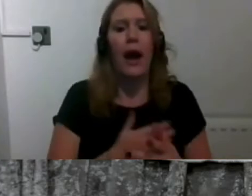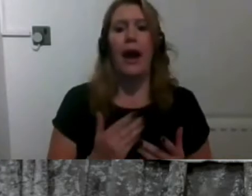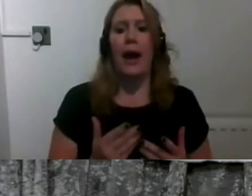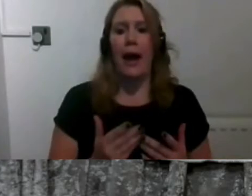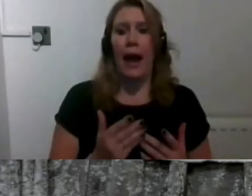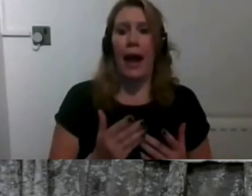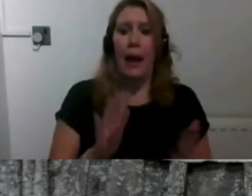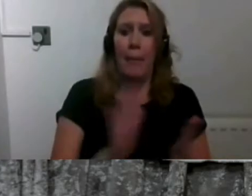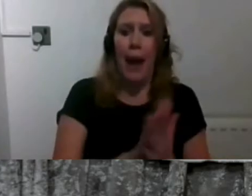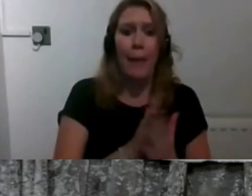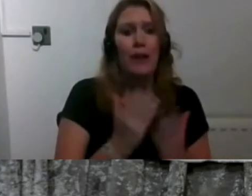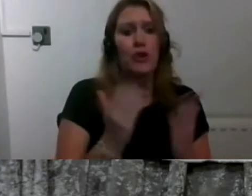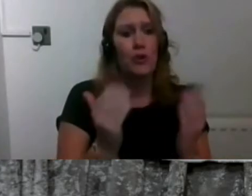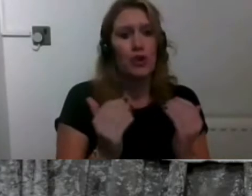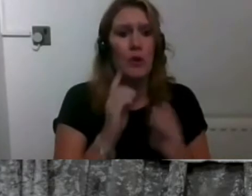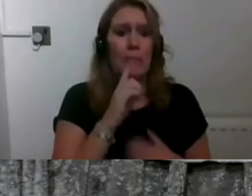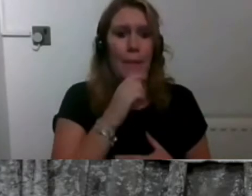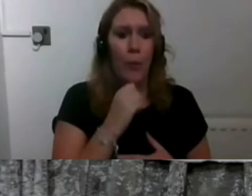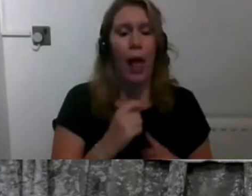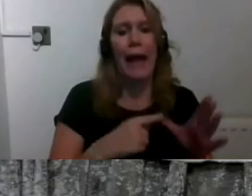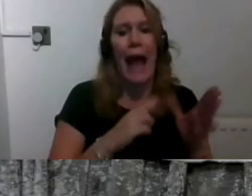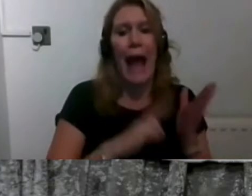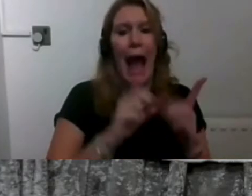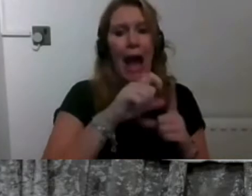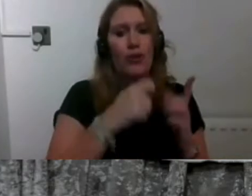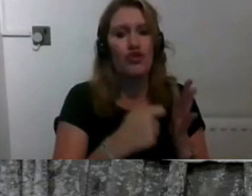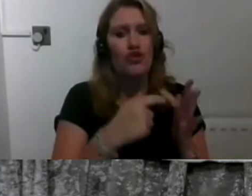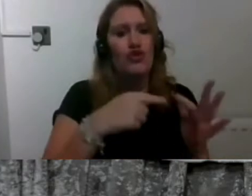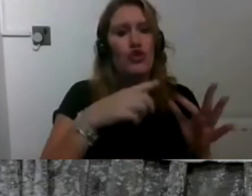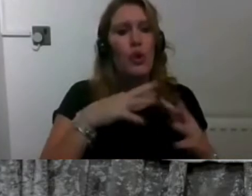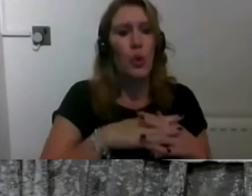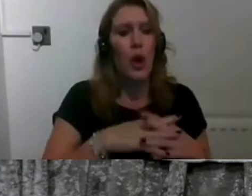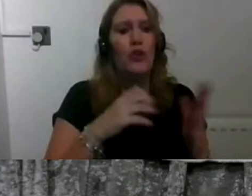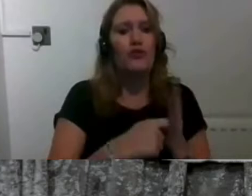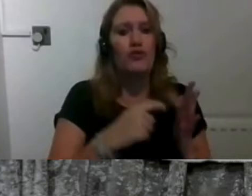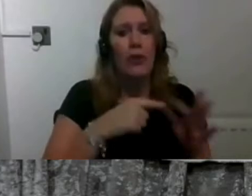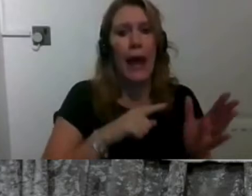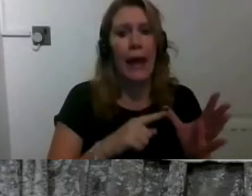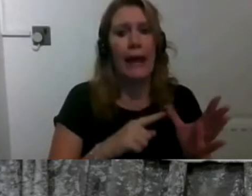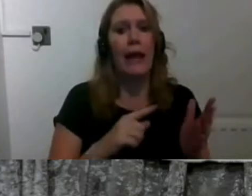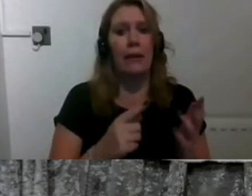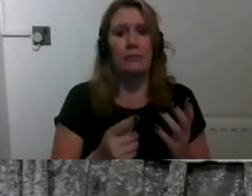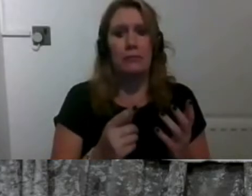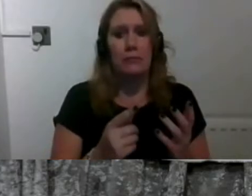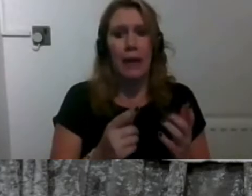also some of our newer members of the Together Pop-Up Poetry club including